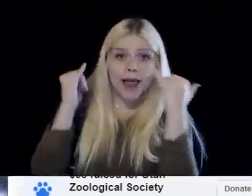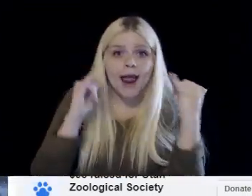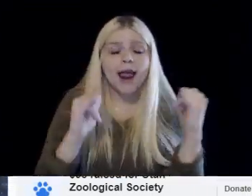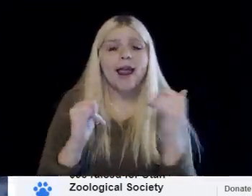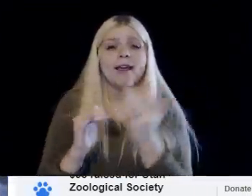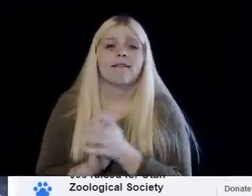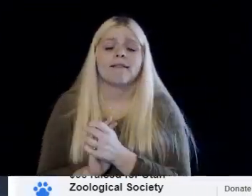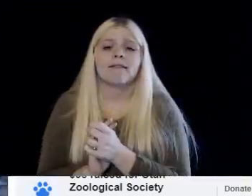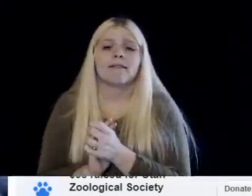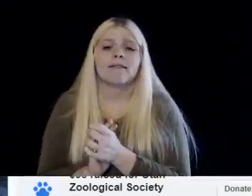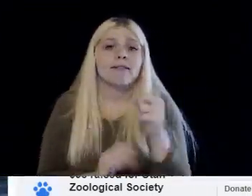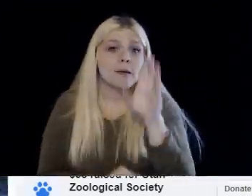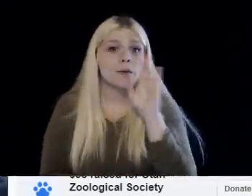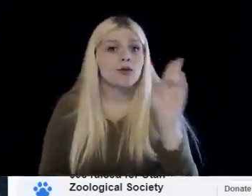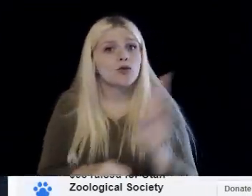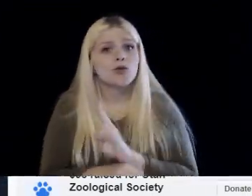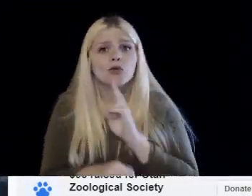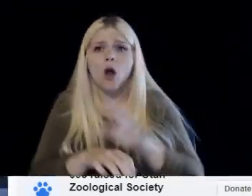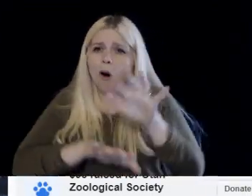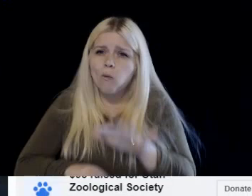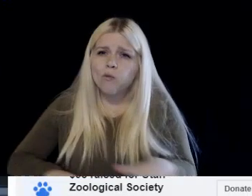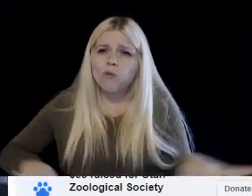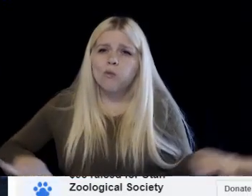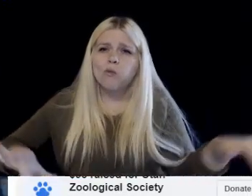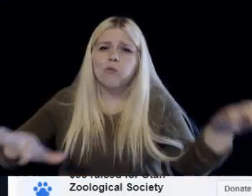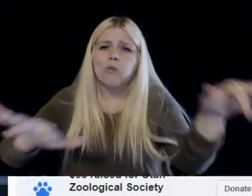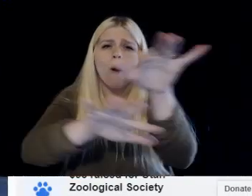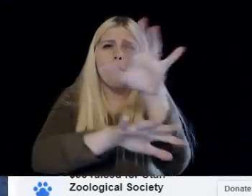be using all the space in their enclosure, they're gonna be taking naps.